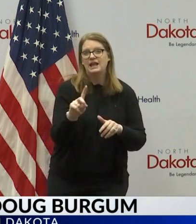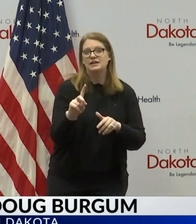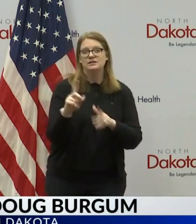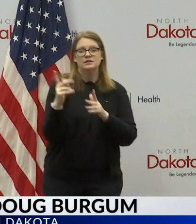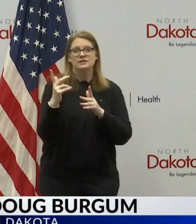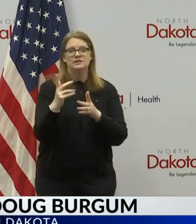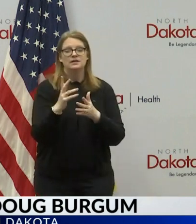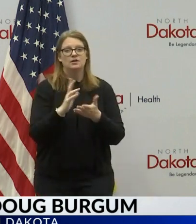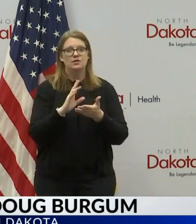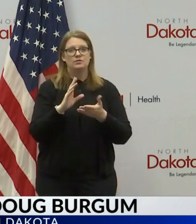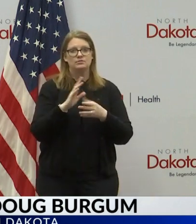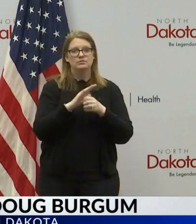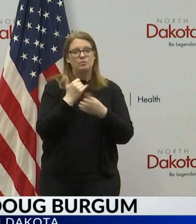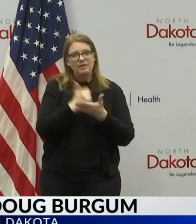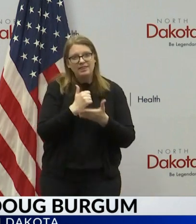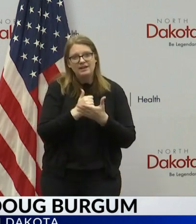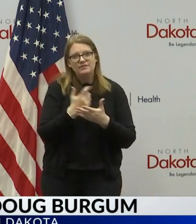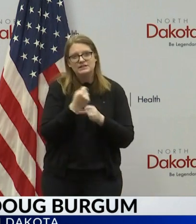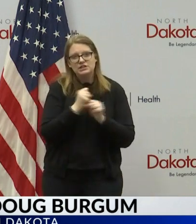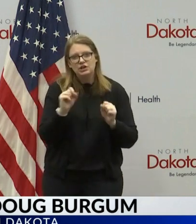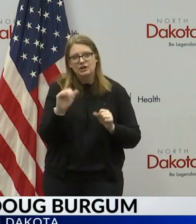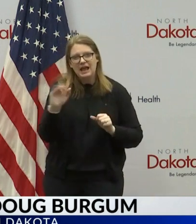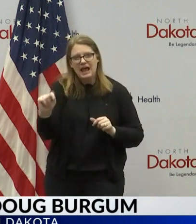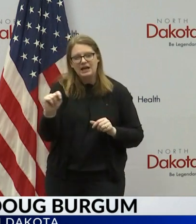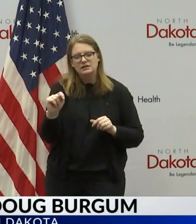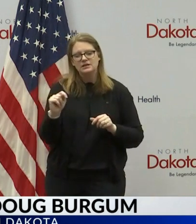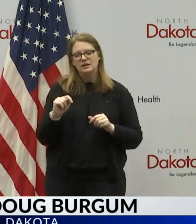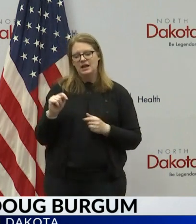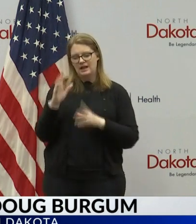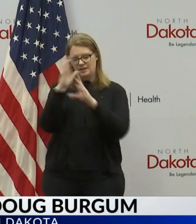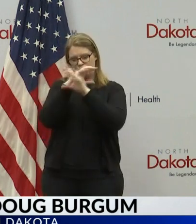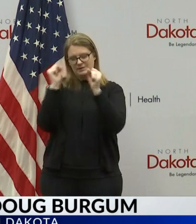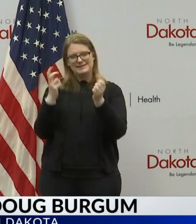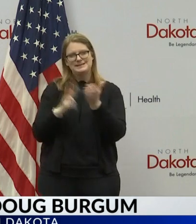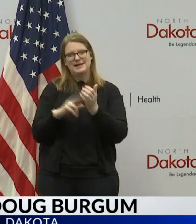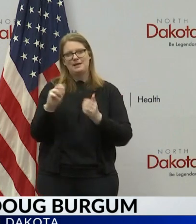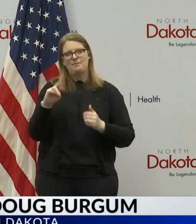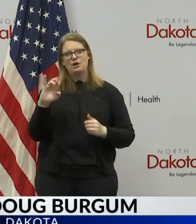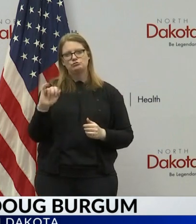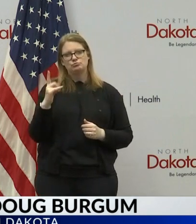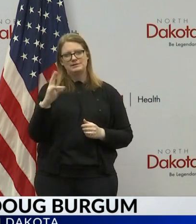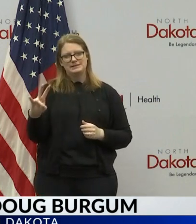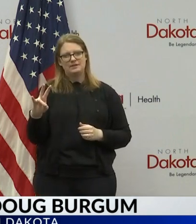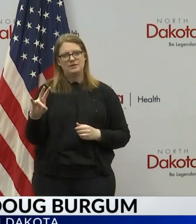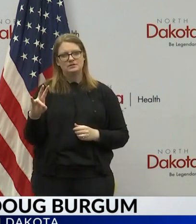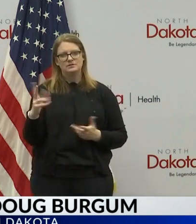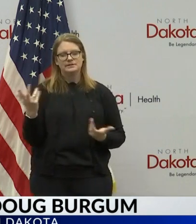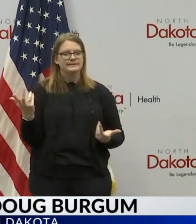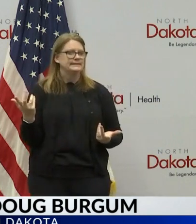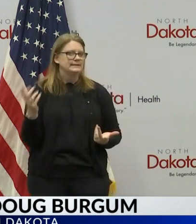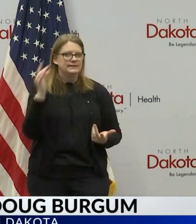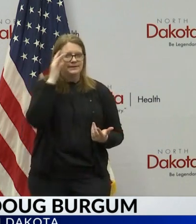TRILLION CORONAVIRUS AID RELIEF AND ECONOMIC SECURITY ACT THAT WAS PASSED IN CONGRESS AND SIGN NEED LAW BY PRESIDENT TRUMP ON MARCH